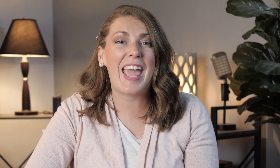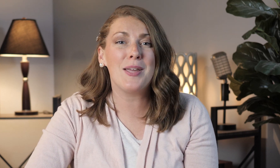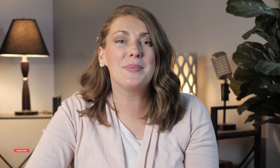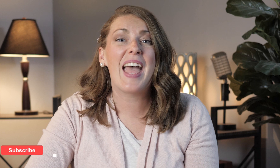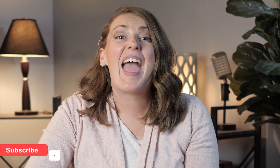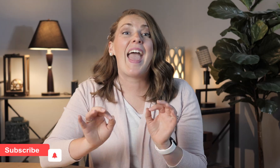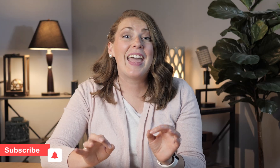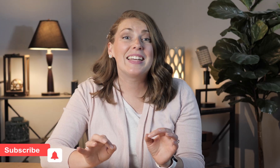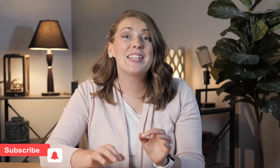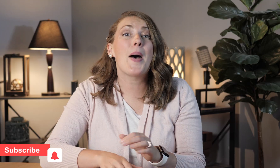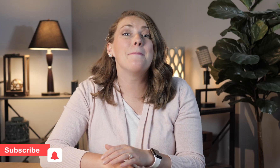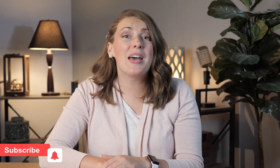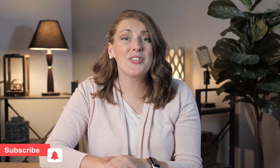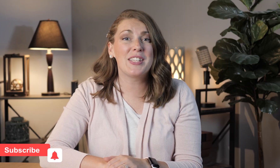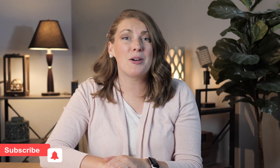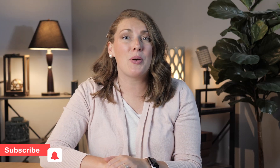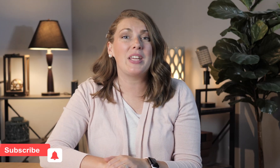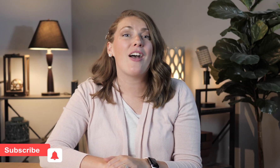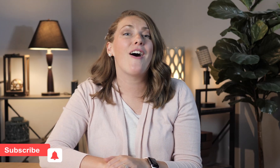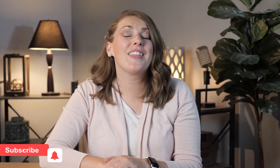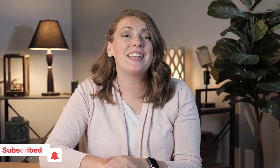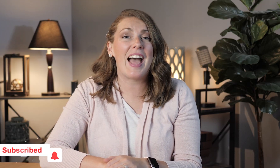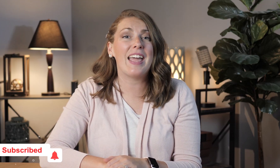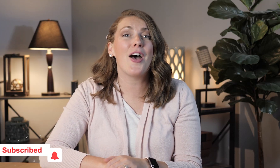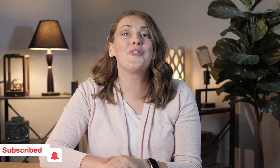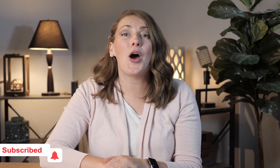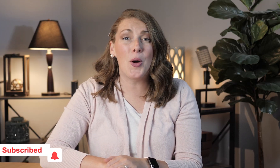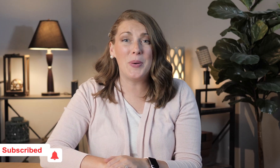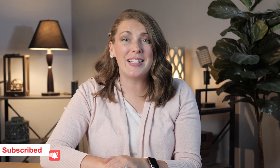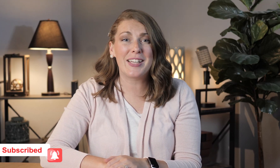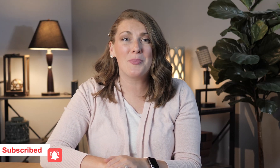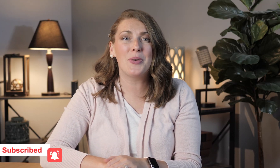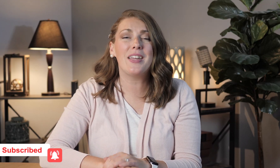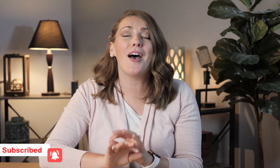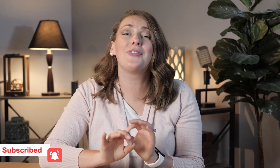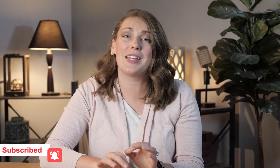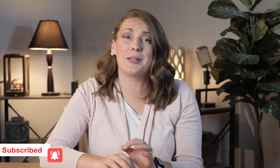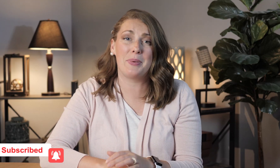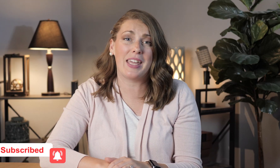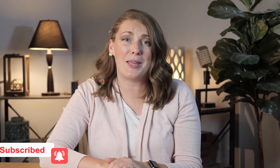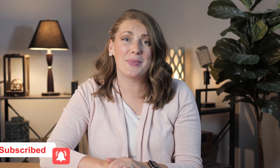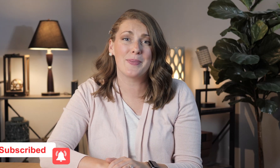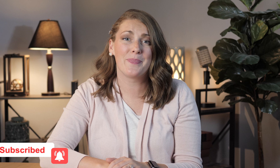games, and a medal ceremony on the night of the opening ceremony of the Olympic Games.